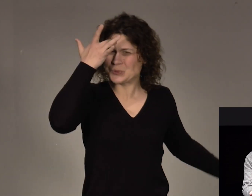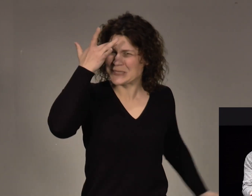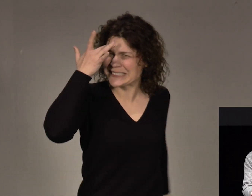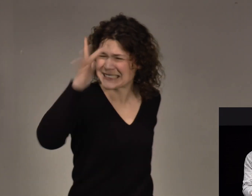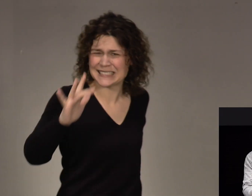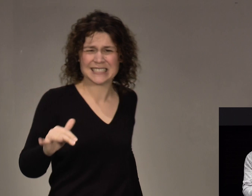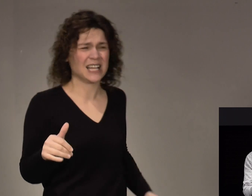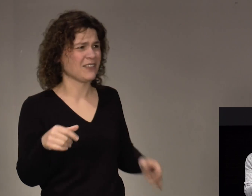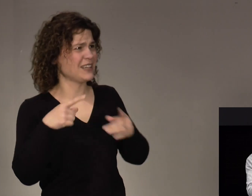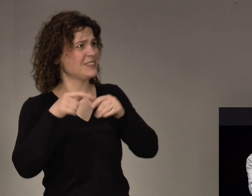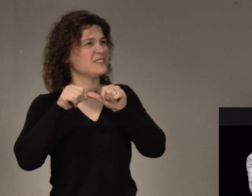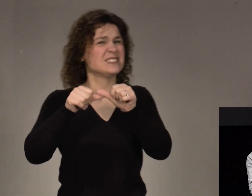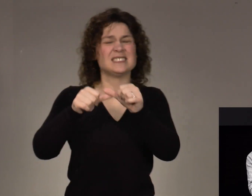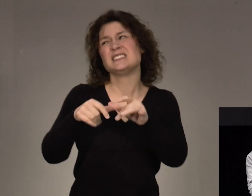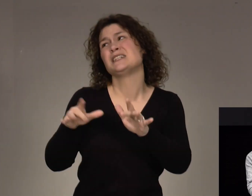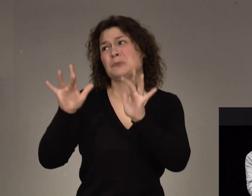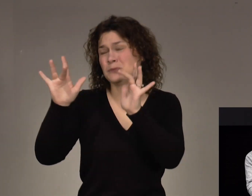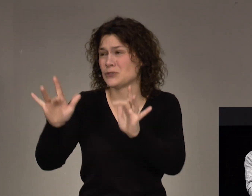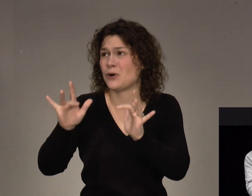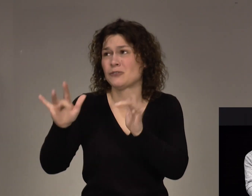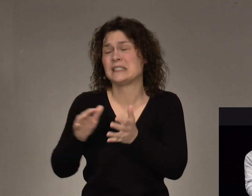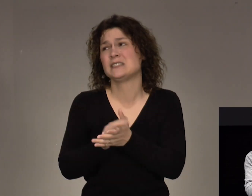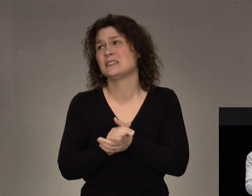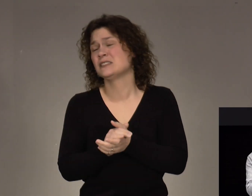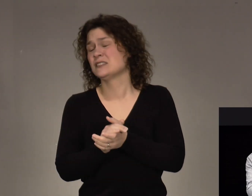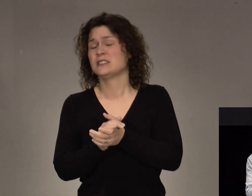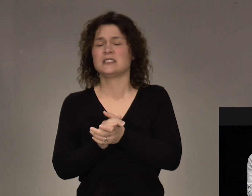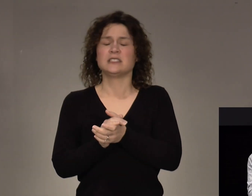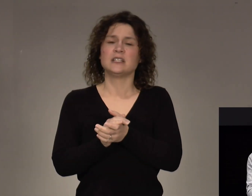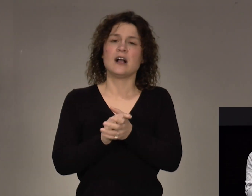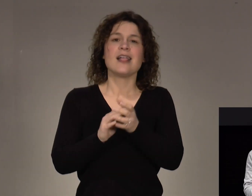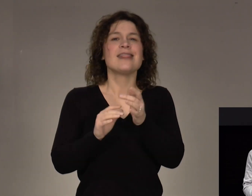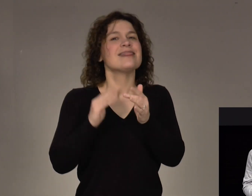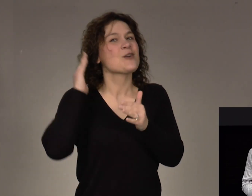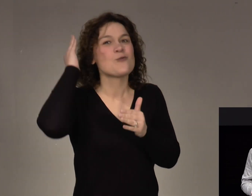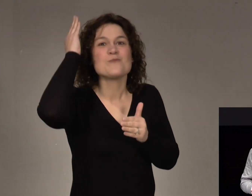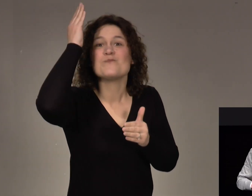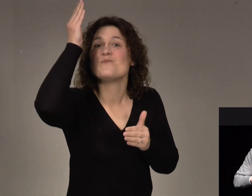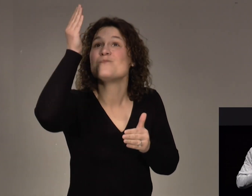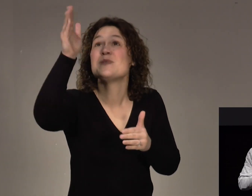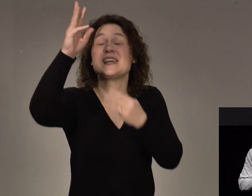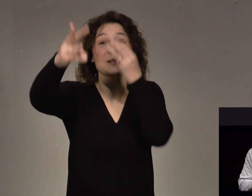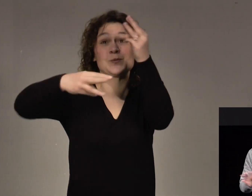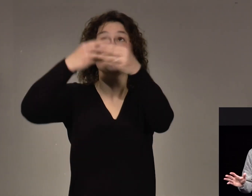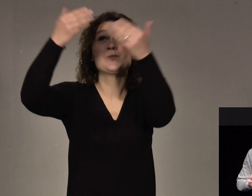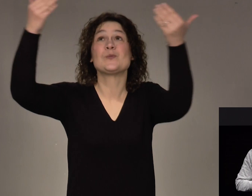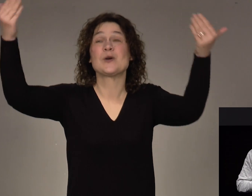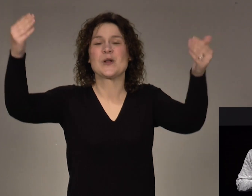say "I'm sorry"? There is coming a world where--where there will be no shame, no